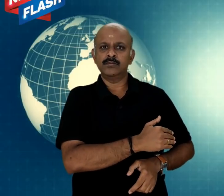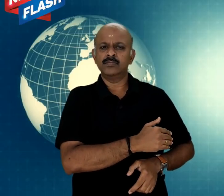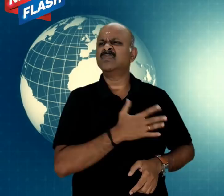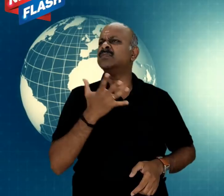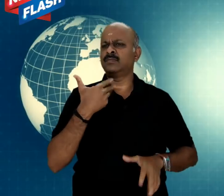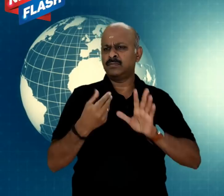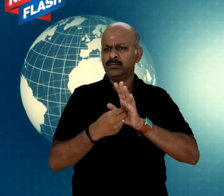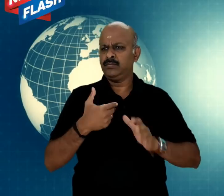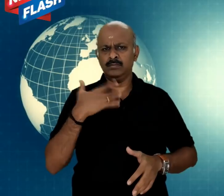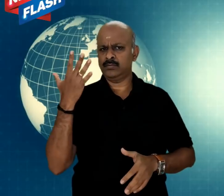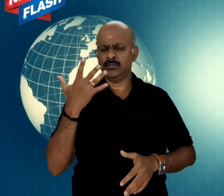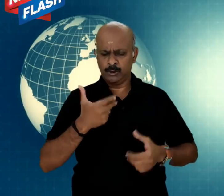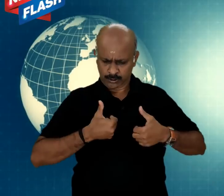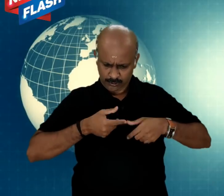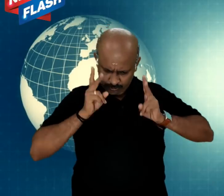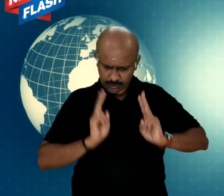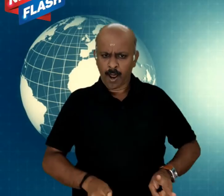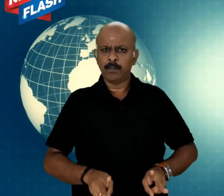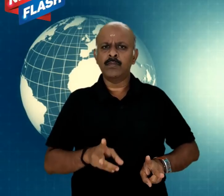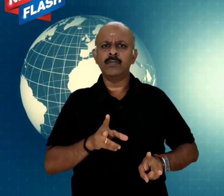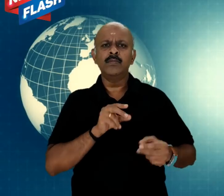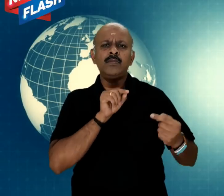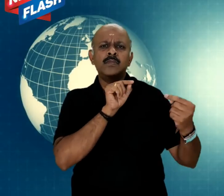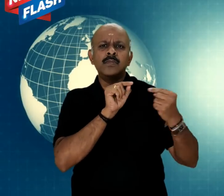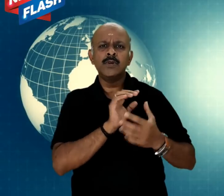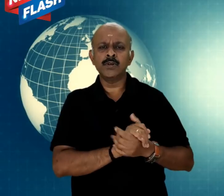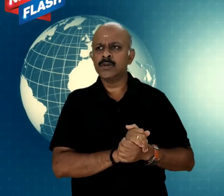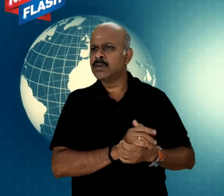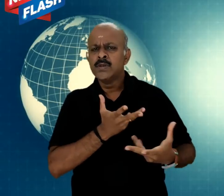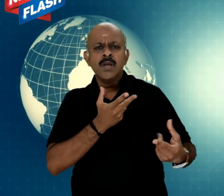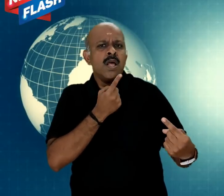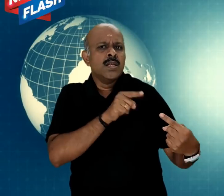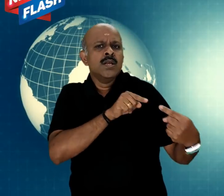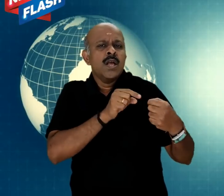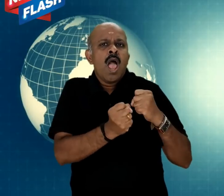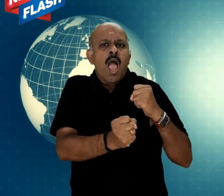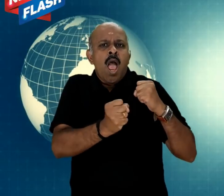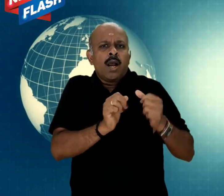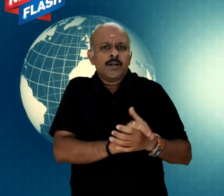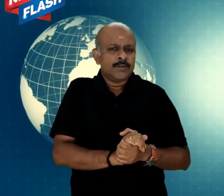and he rejects it aswell the municipal worker in anger